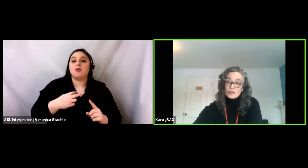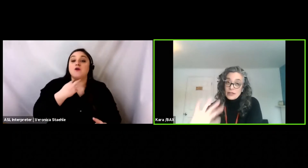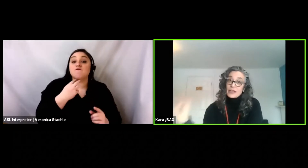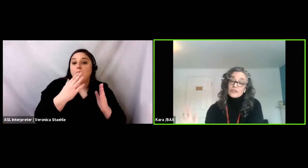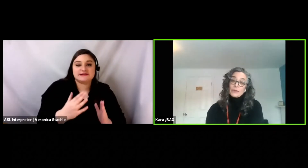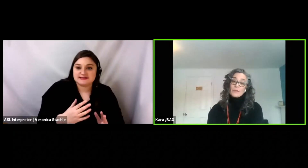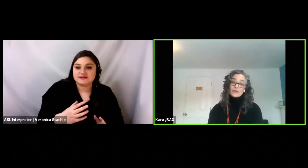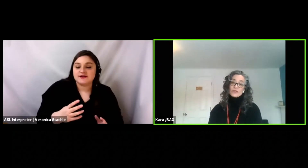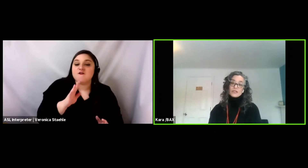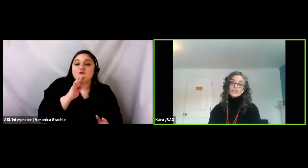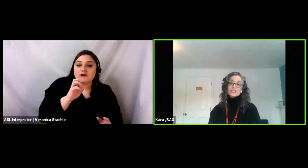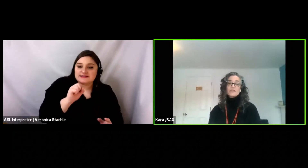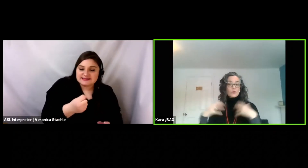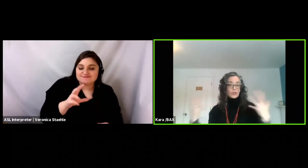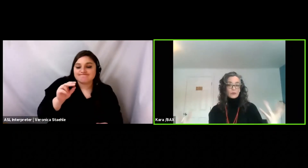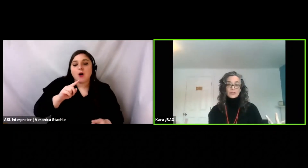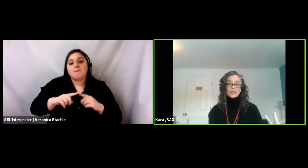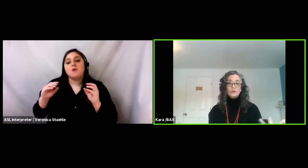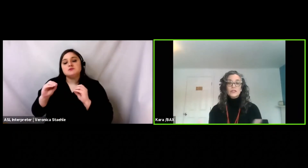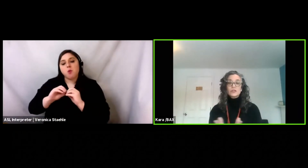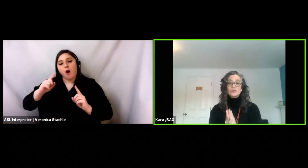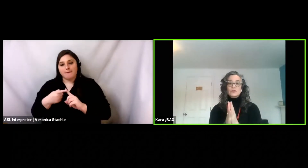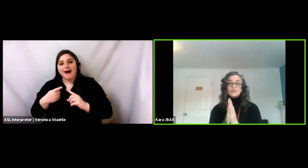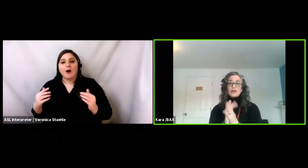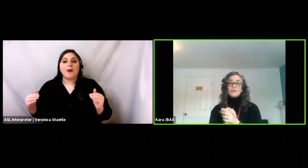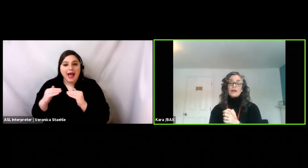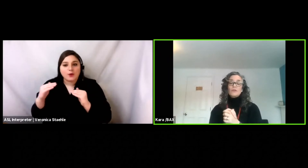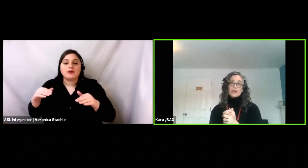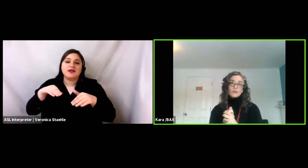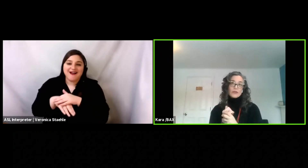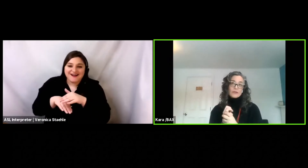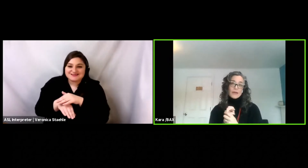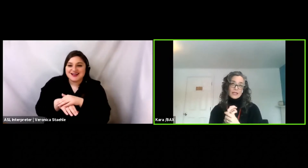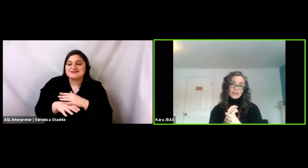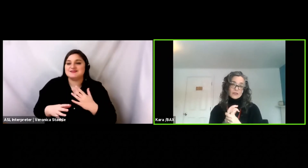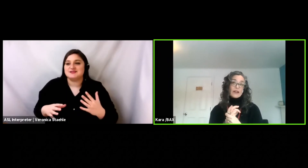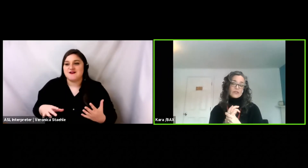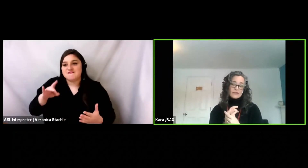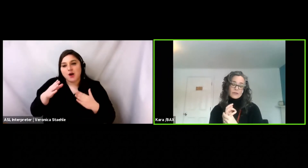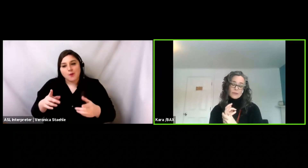lucky enough to be part of those initiatives working with Title I and many survivors of